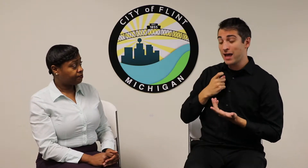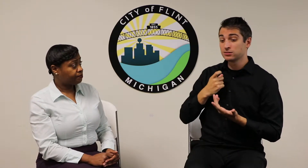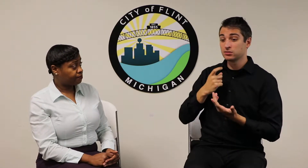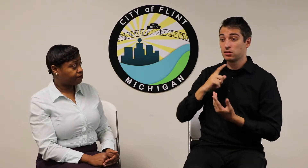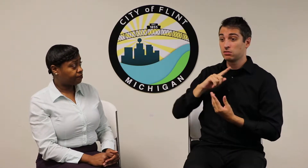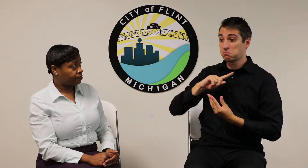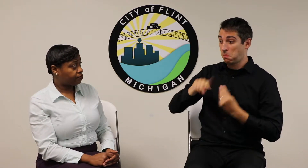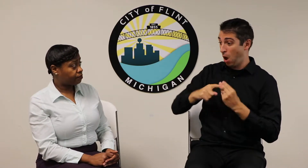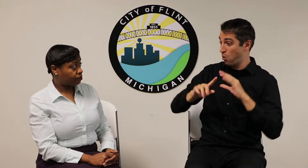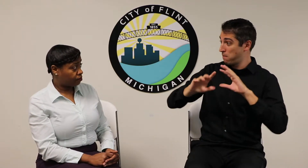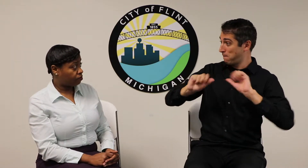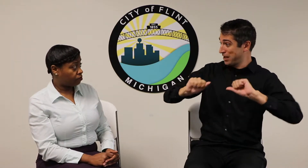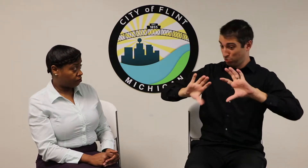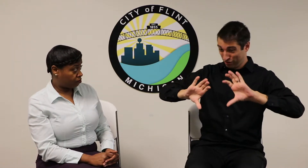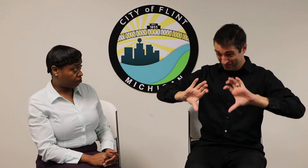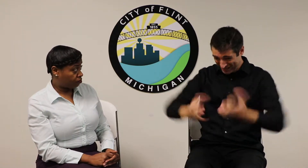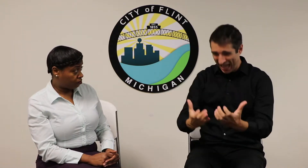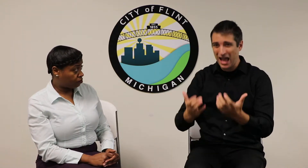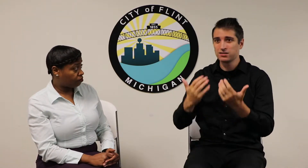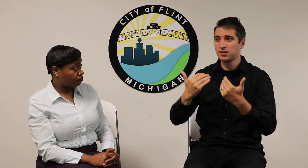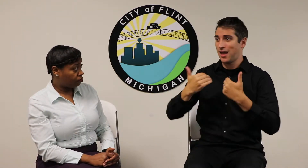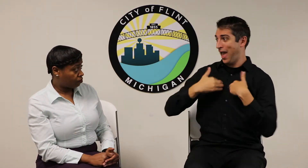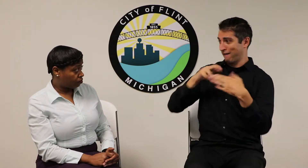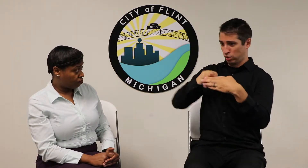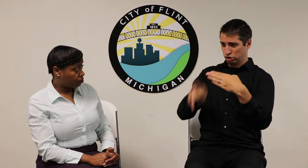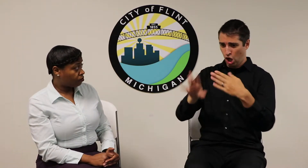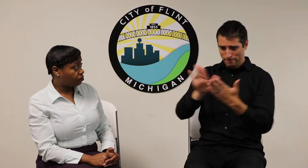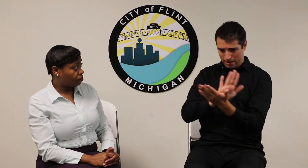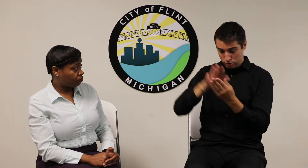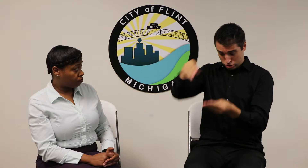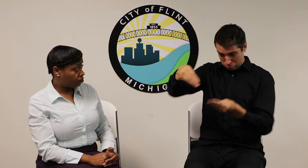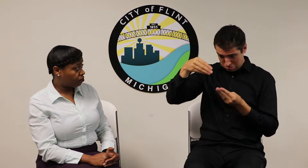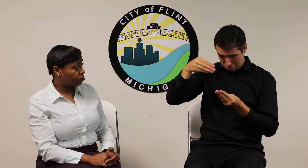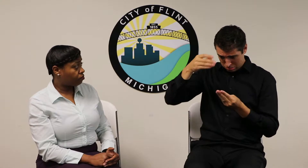and you're, the fact that you're listening right now, we we hope we've